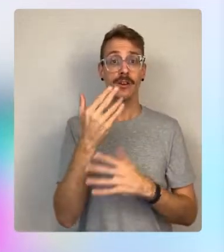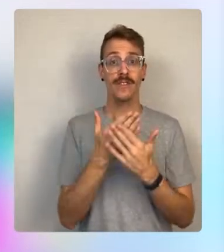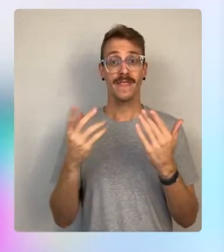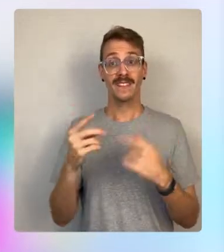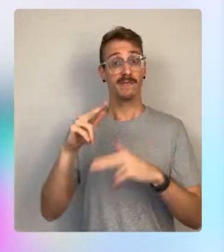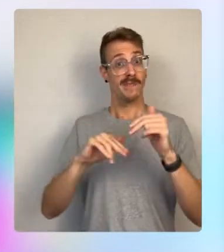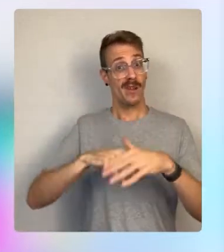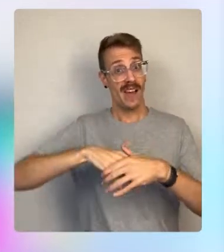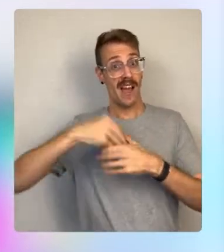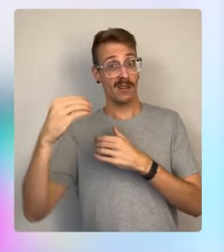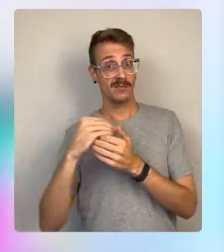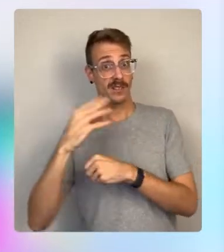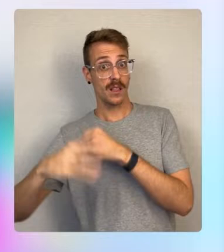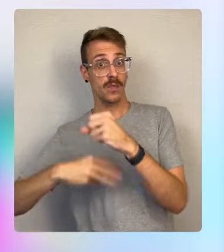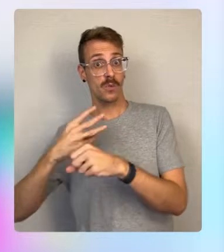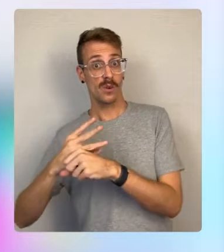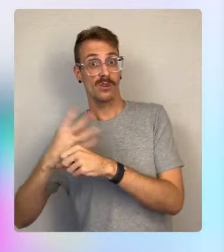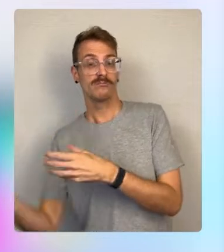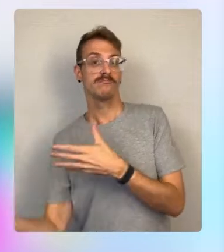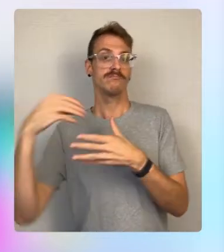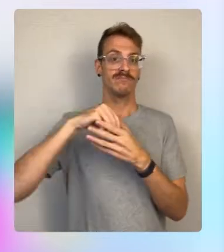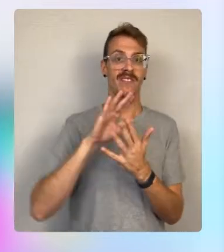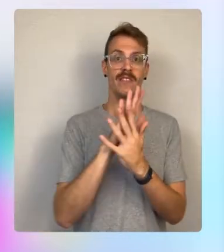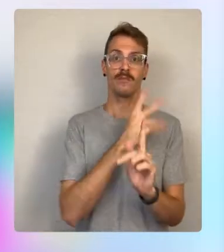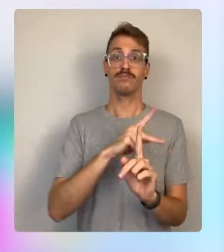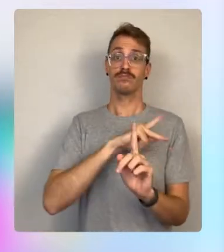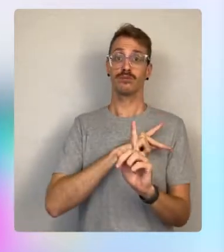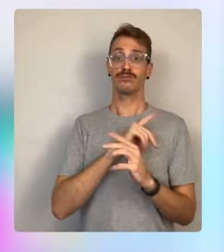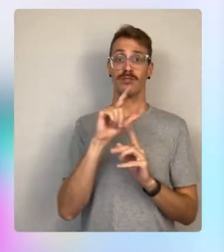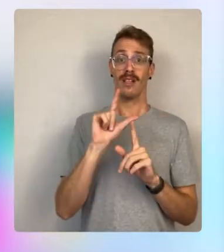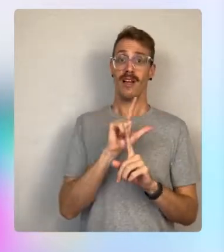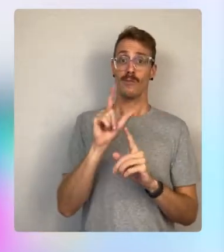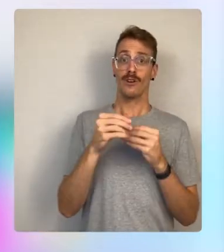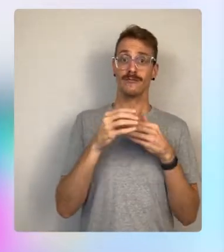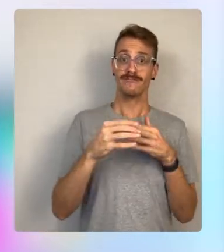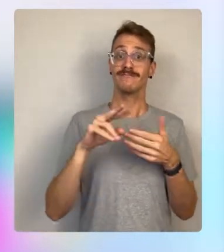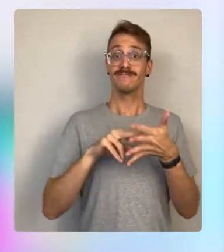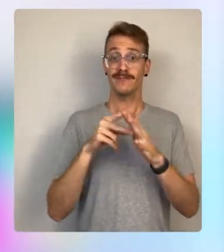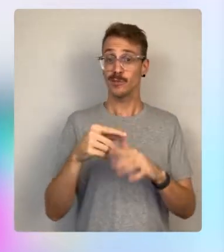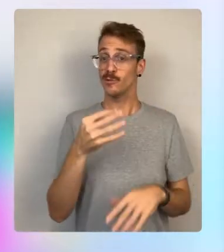into their personal libraries. That means that you will soon be able to import assets you've made